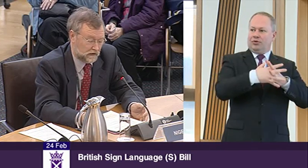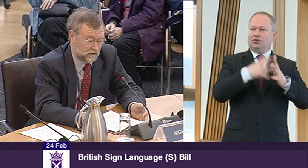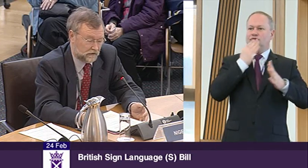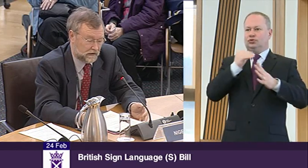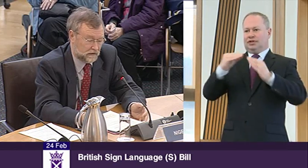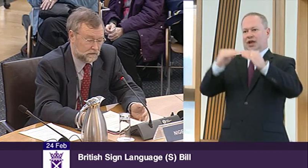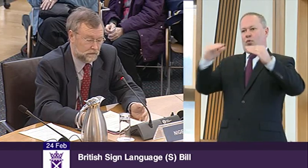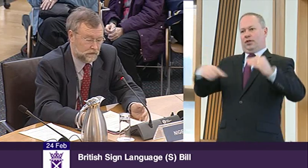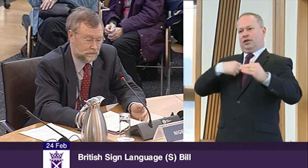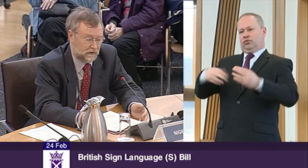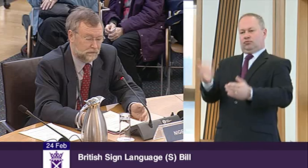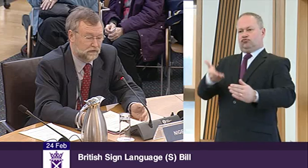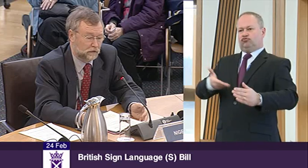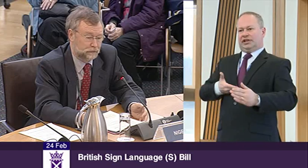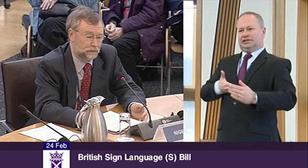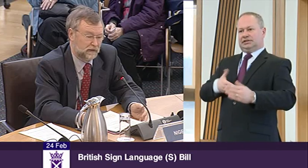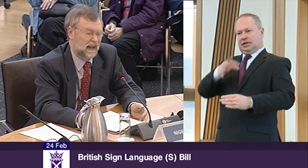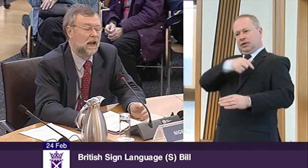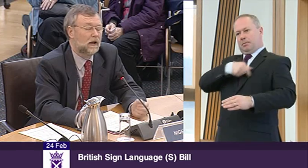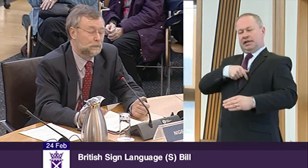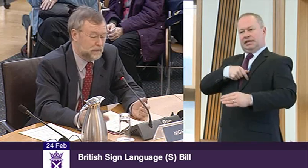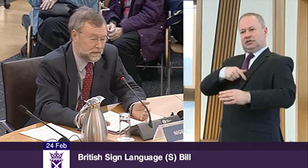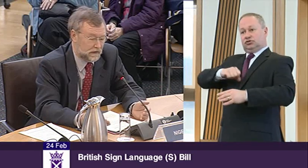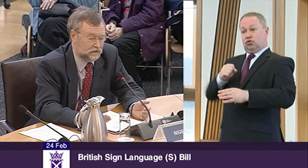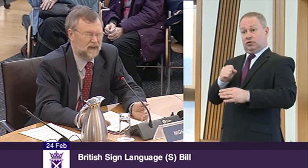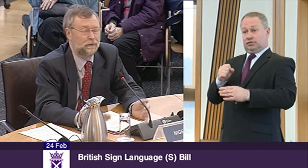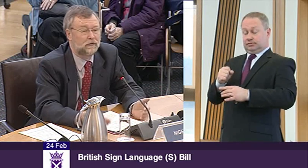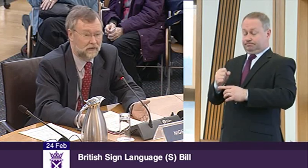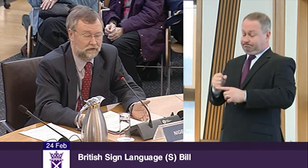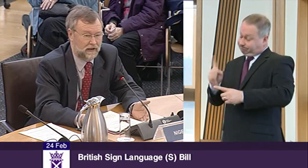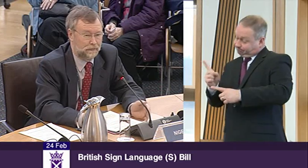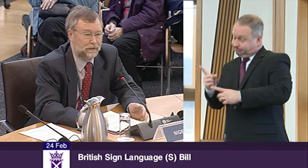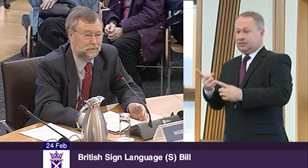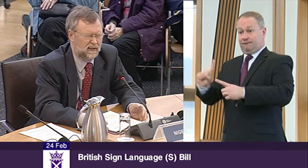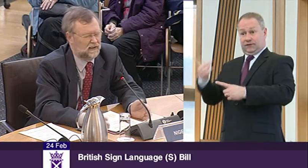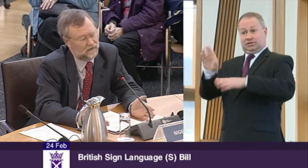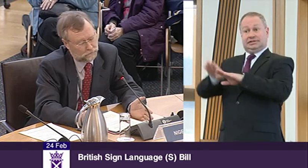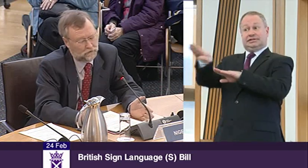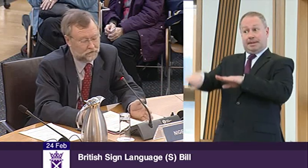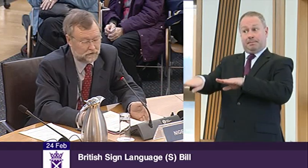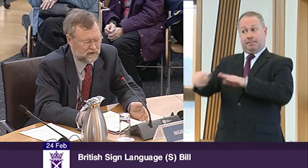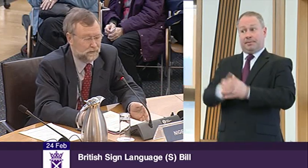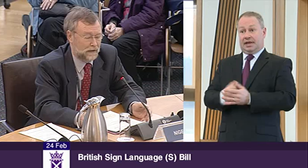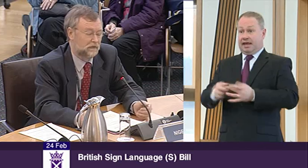Human Rights Commission in Scotland as the primary enforcement body. If that was not